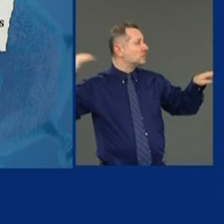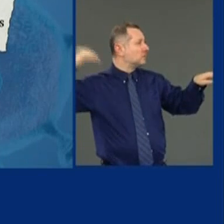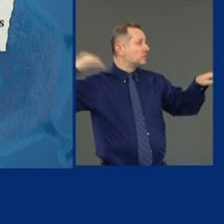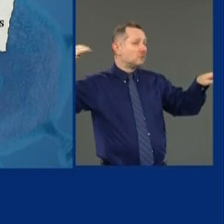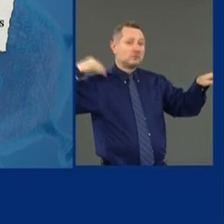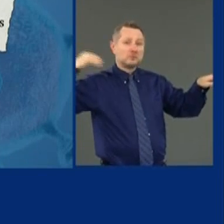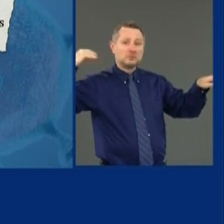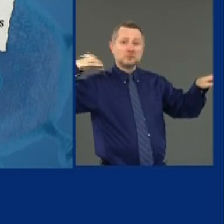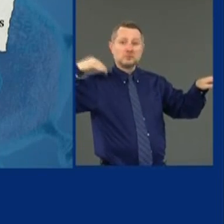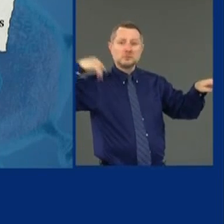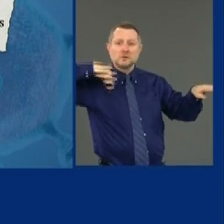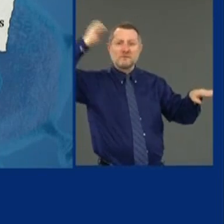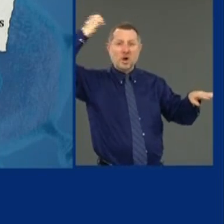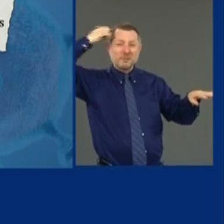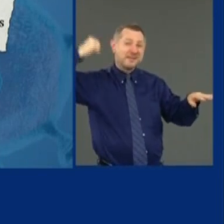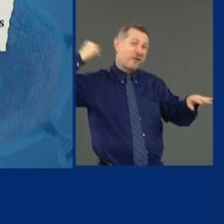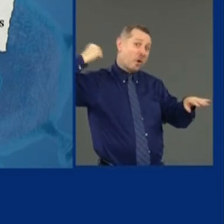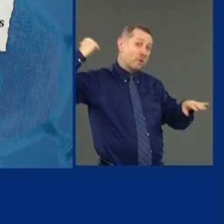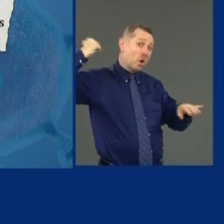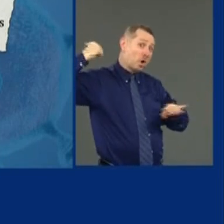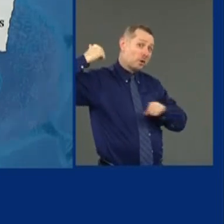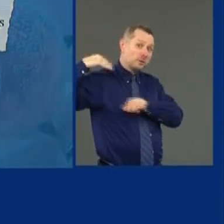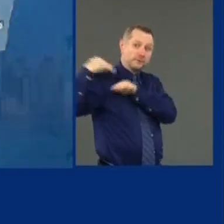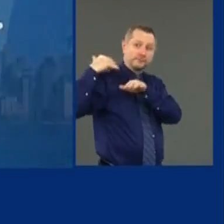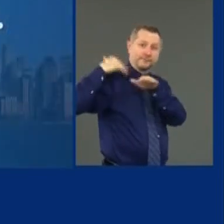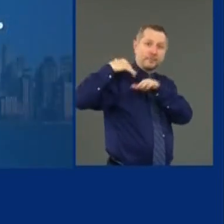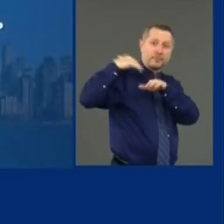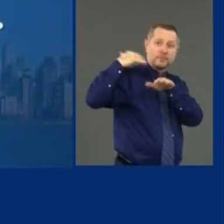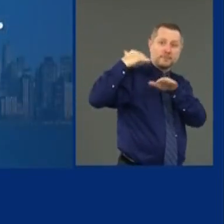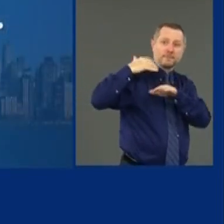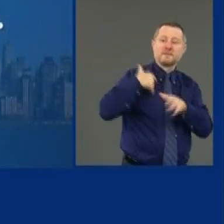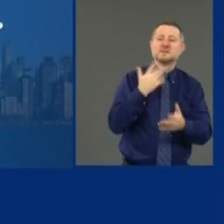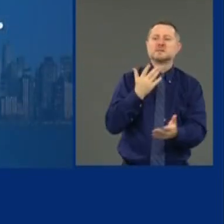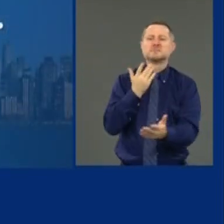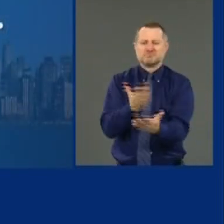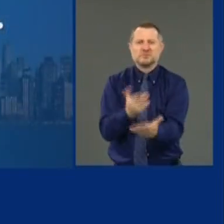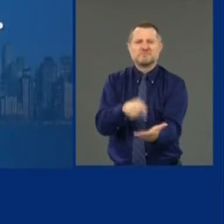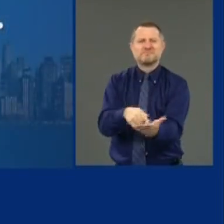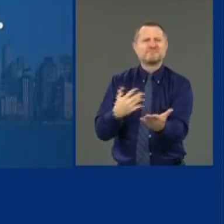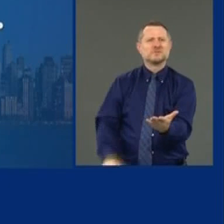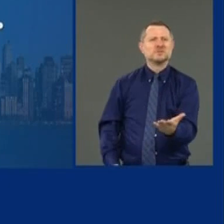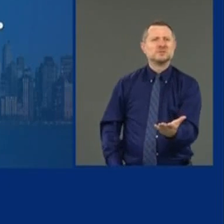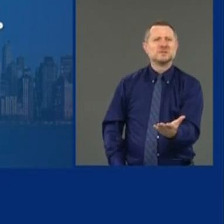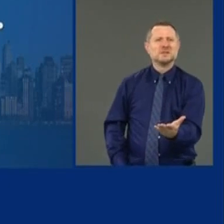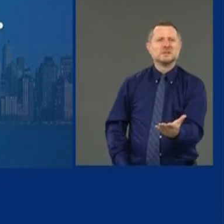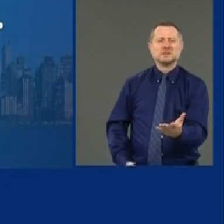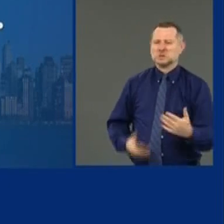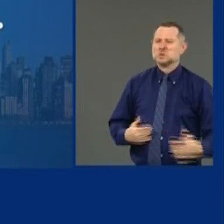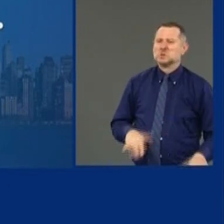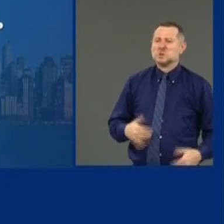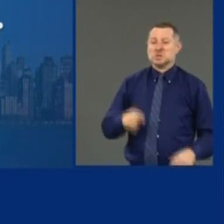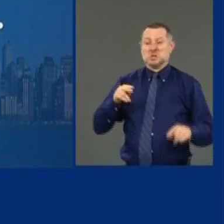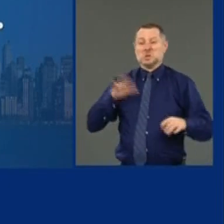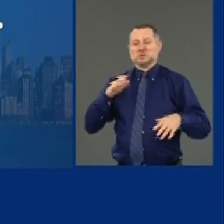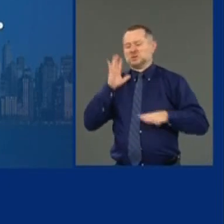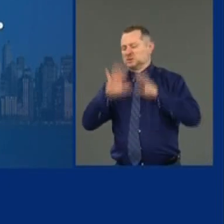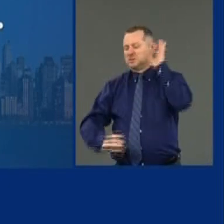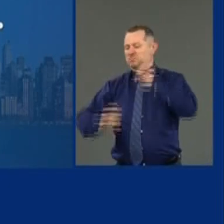CHINA, LOOKING TO THE WEST AND THE VIRUS CAME FROM THE EAST IT CAME FROM EUROPE AND THAT HAS